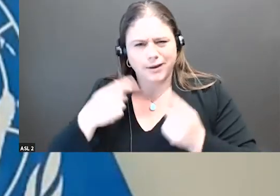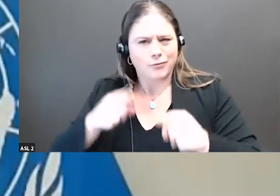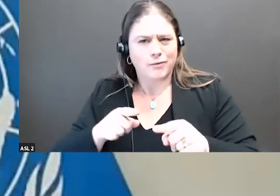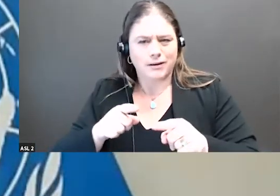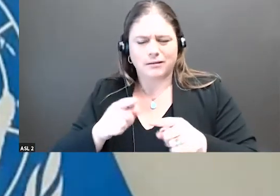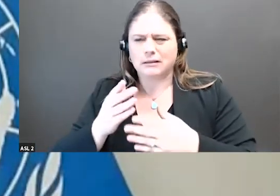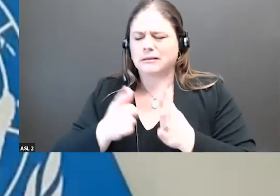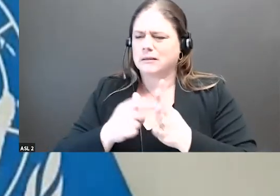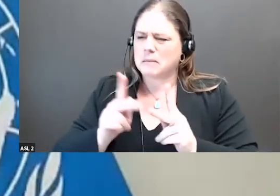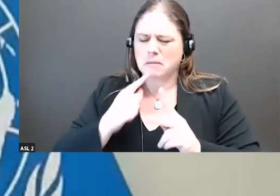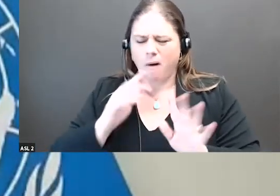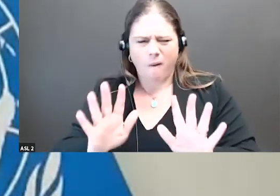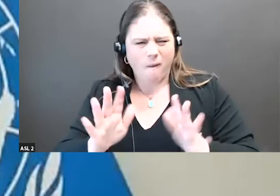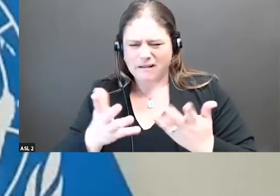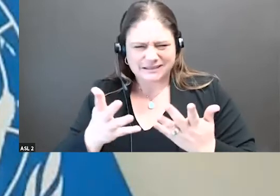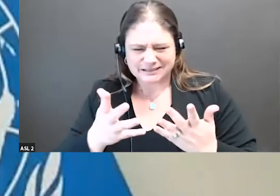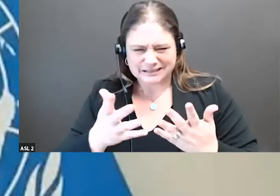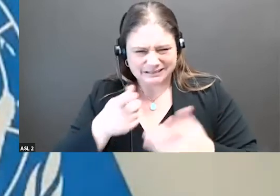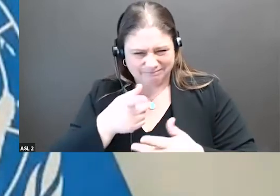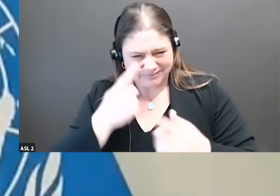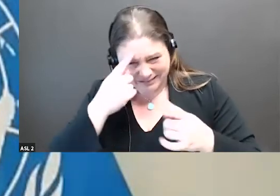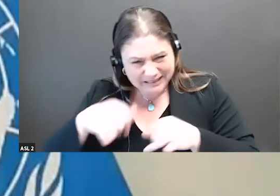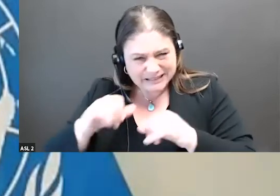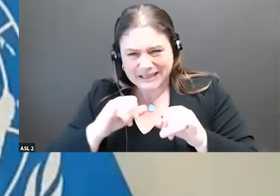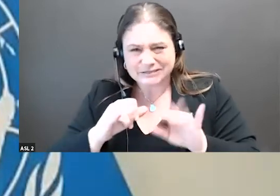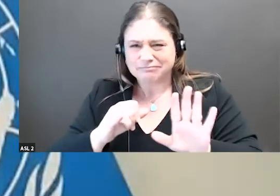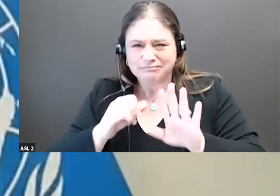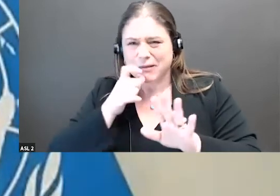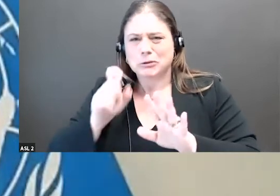should it be a consensus or should it be something that's that's mandated, that's legally required?